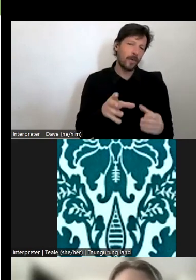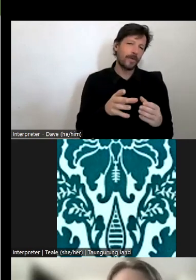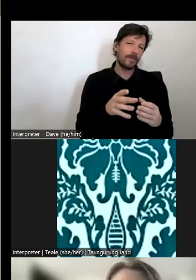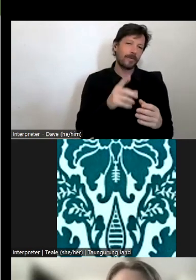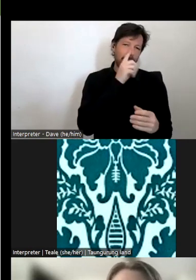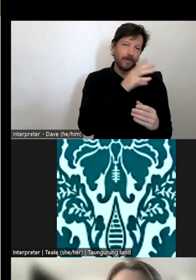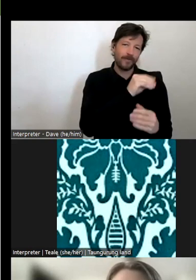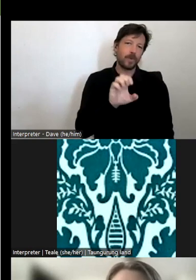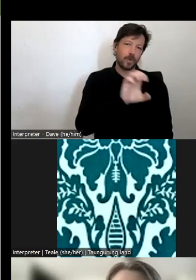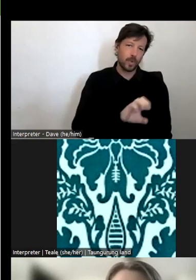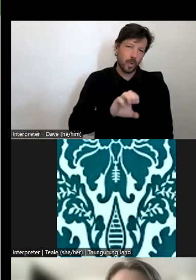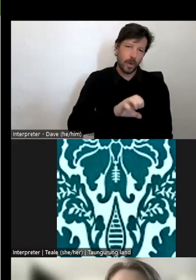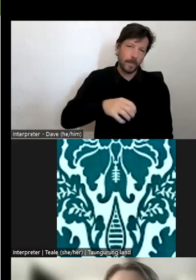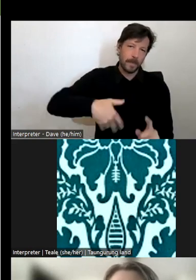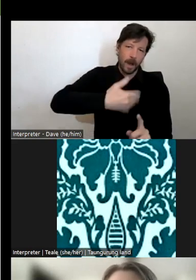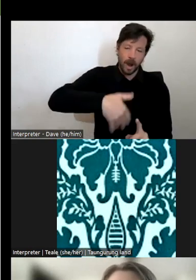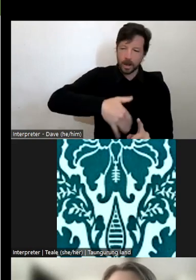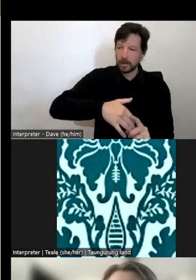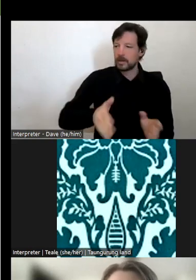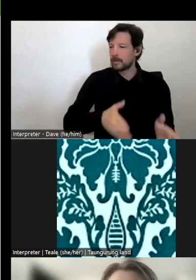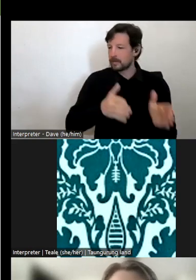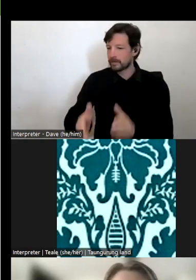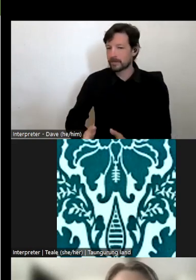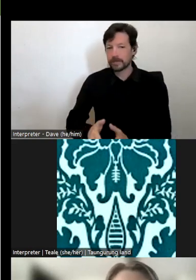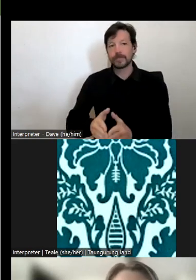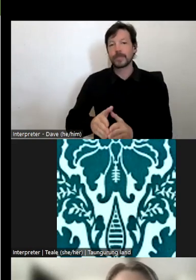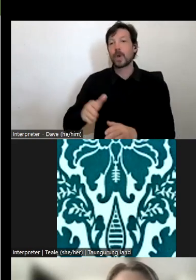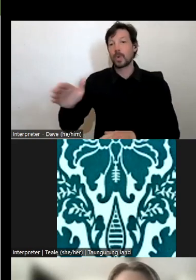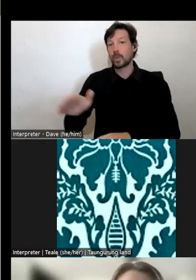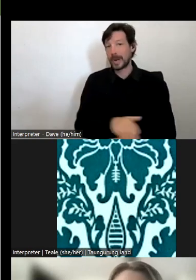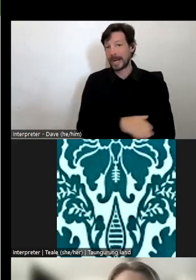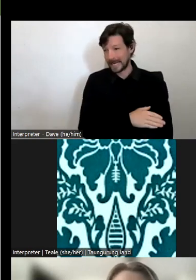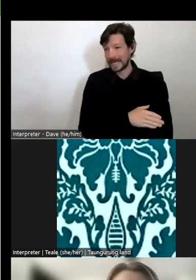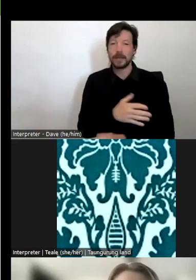And then you can see the green, which is in China and that's a different variant there,